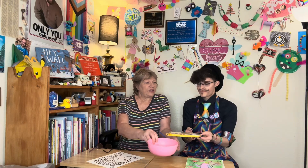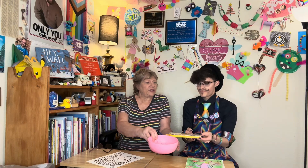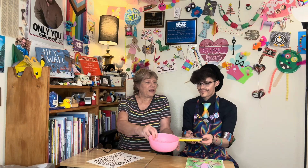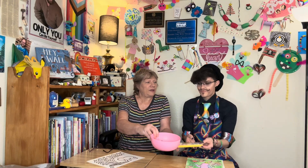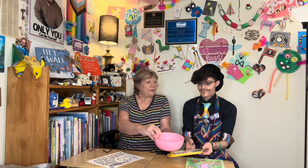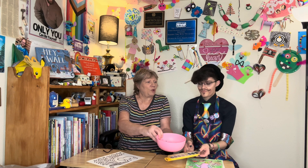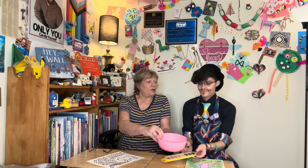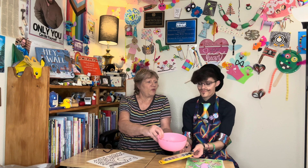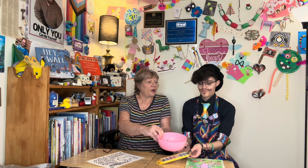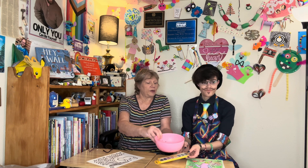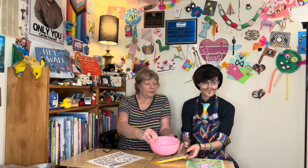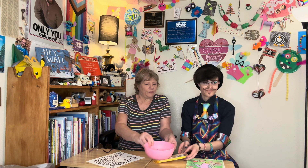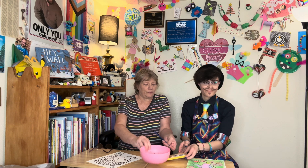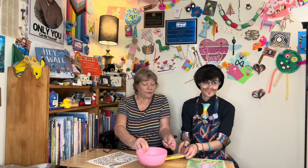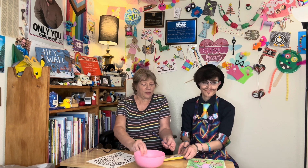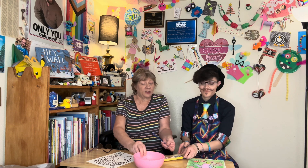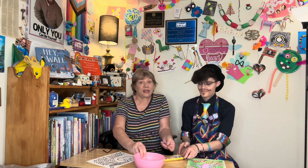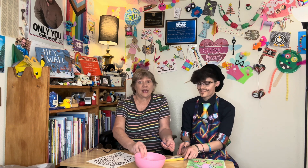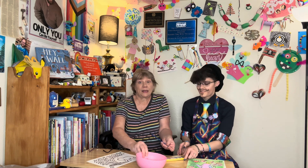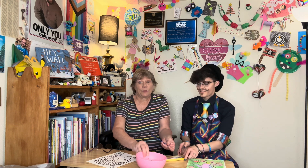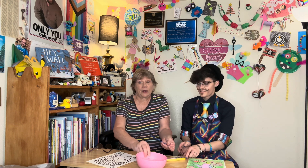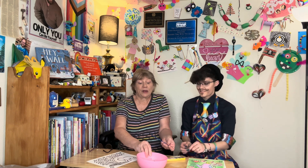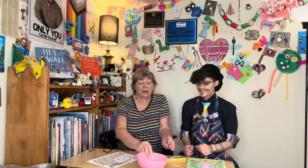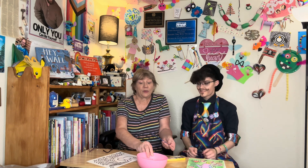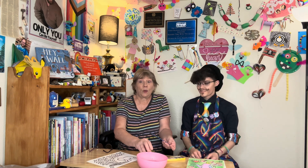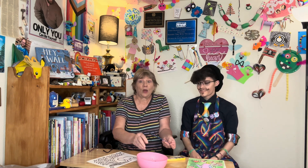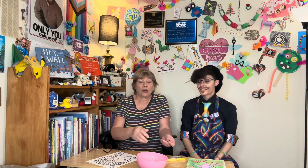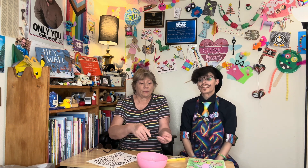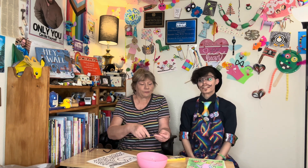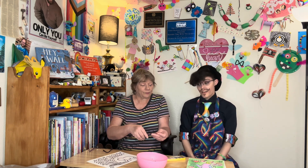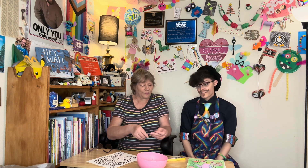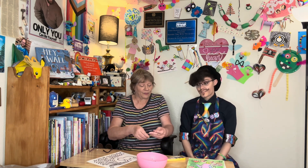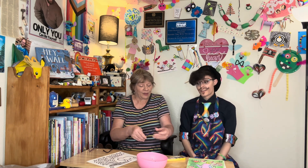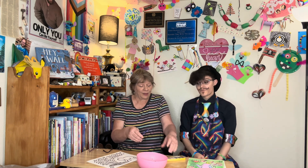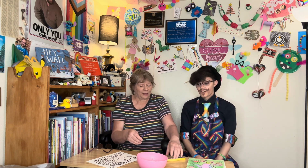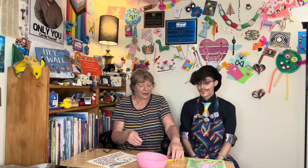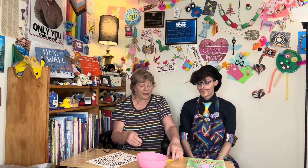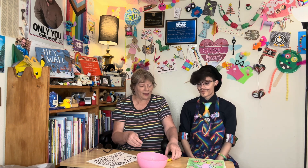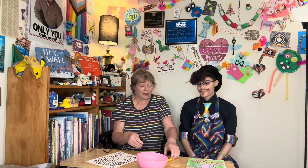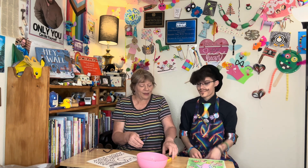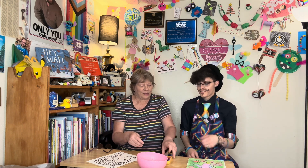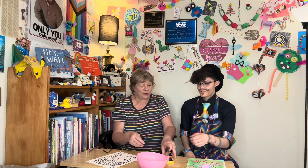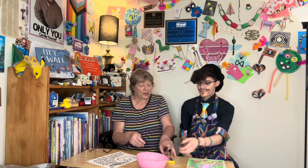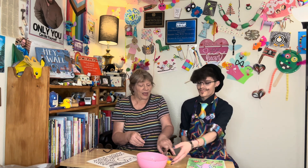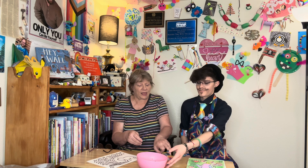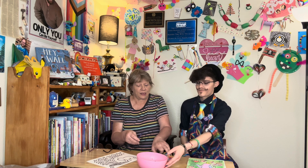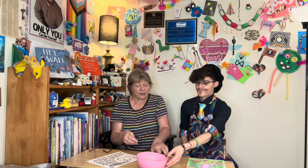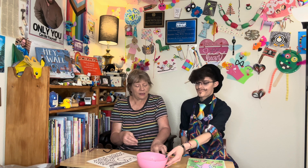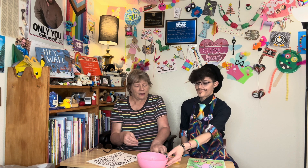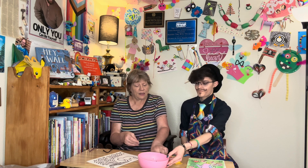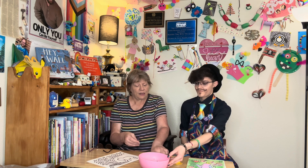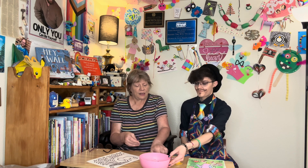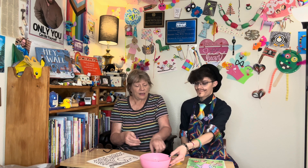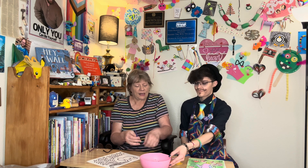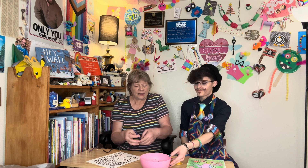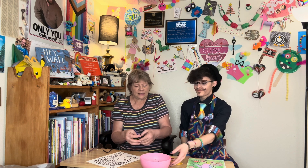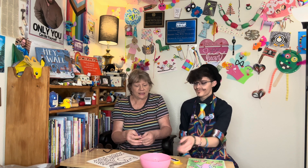just have a bowl of water, 'cause you can't watercolor without water. KAI: Yes, that's very important. BARB: Okay! Let's